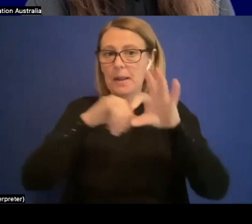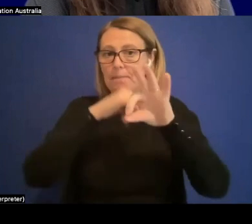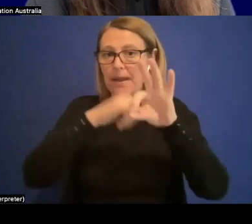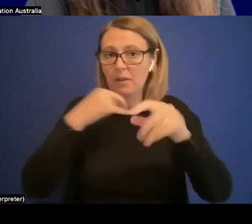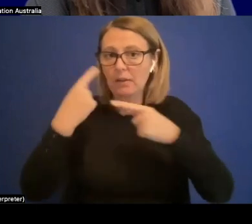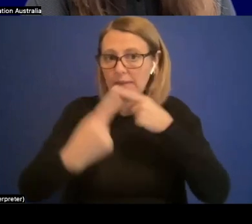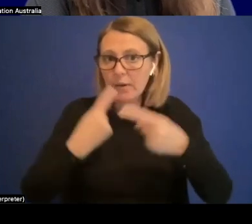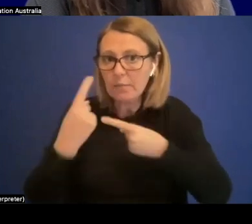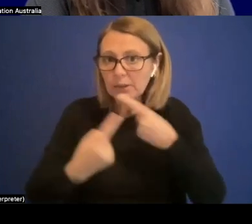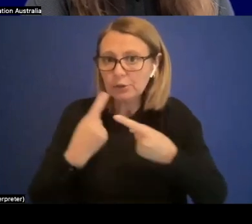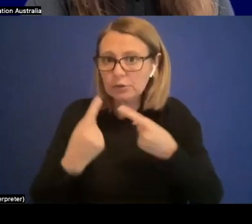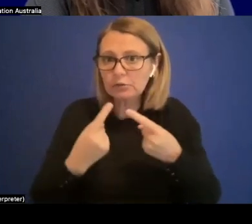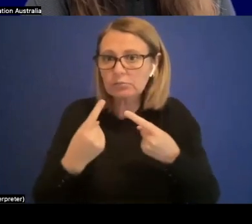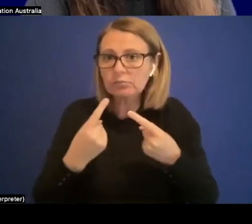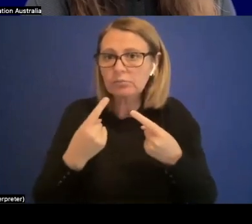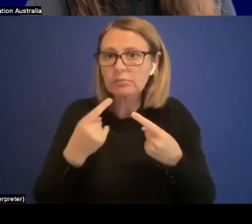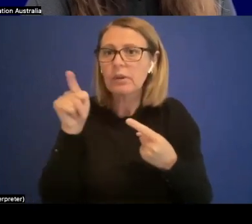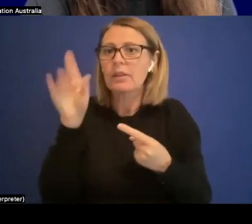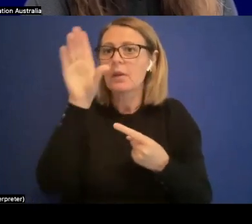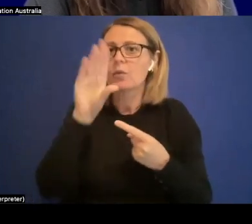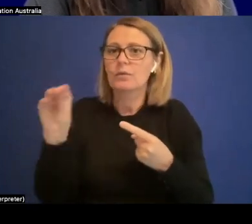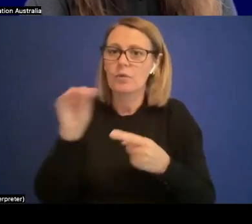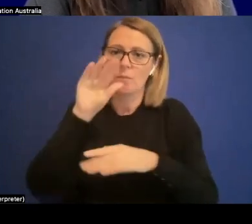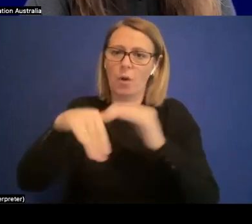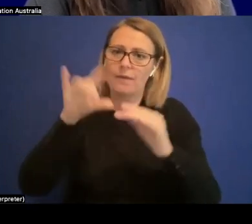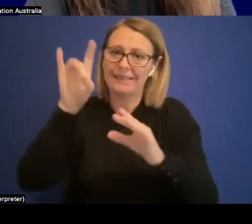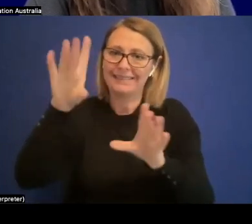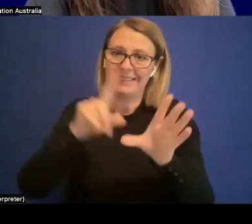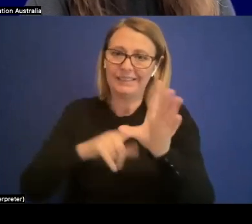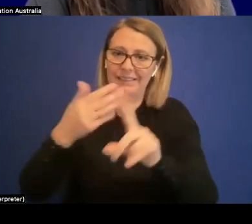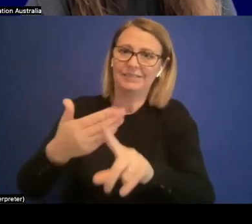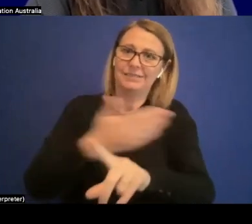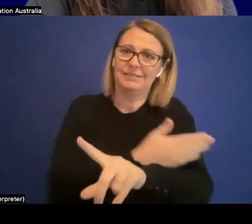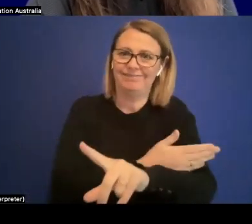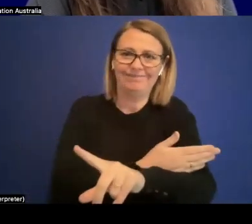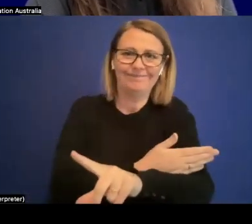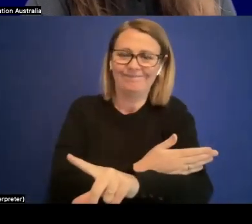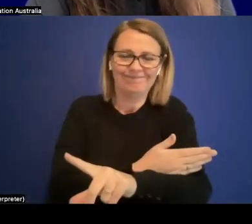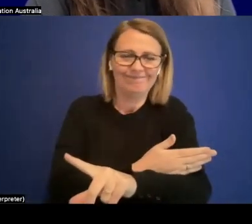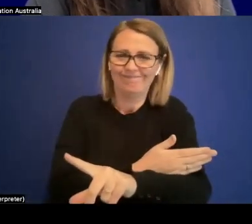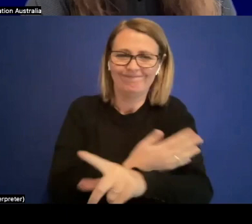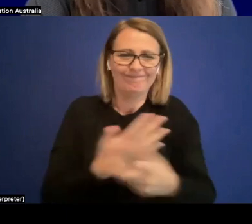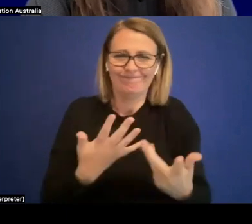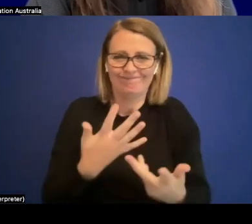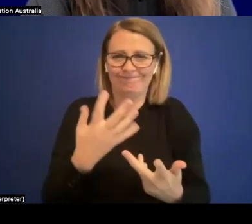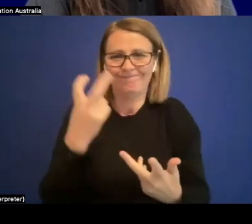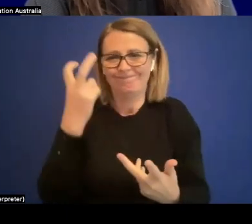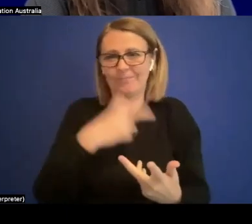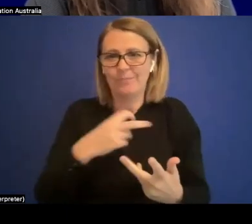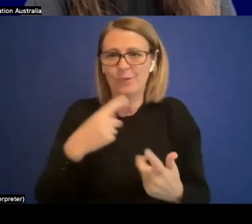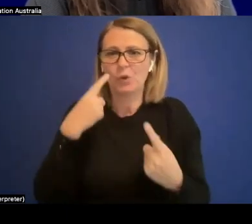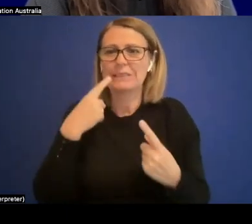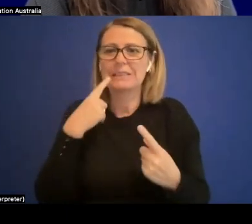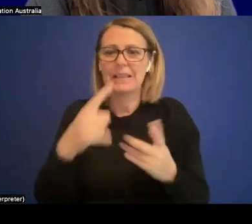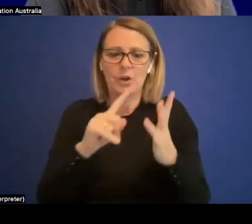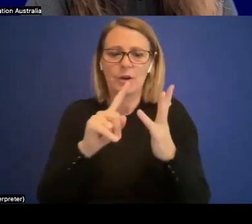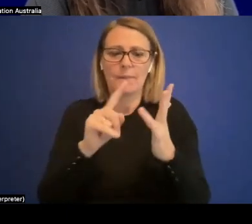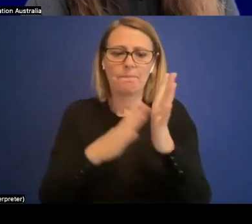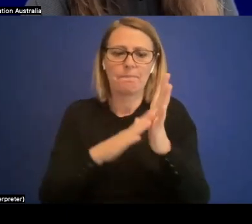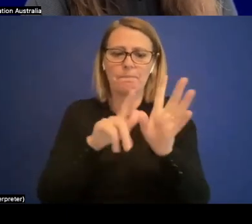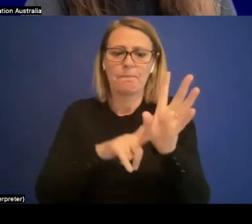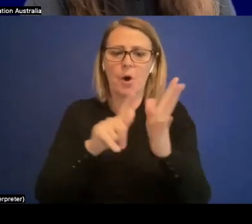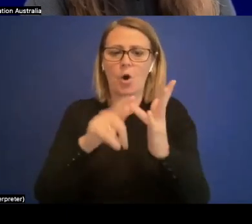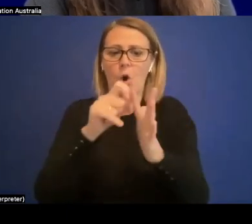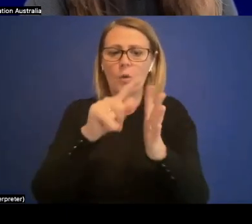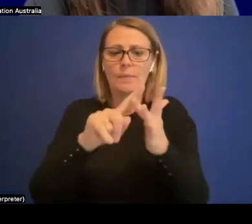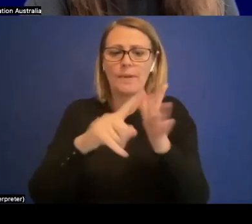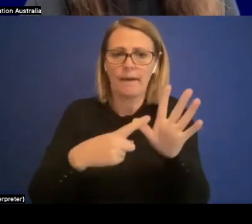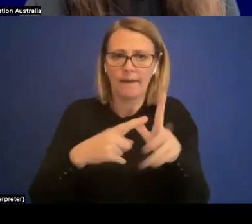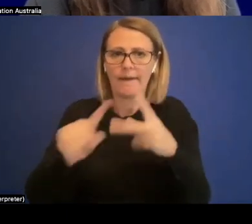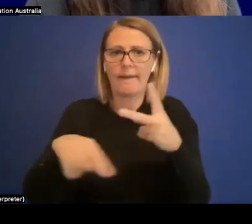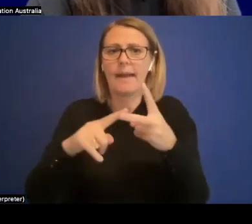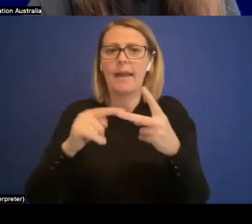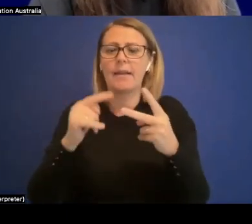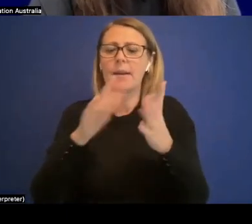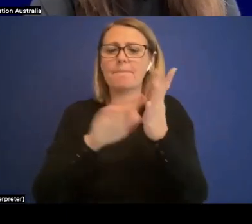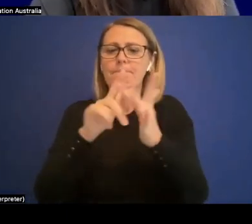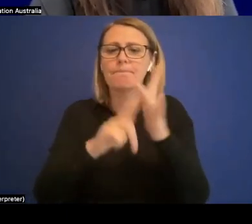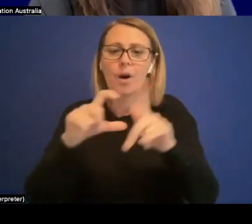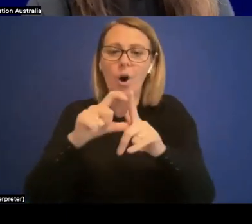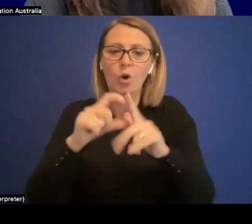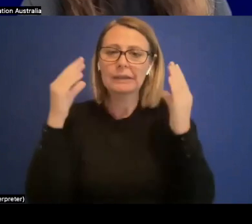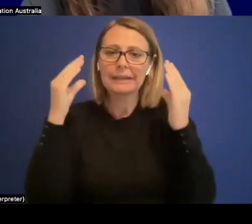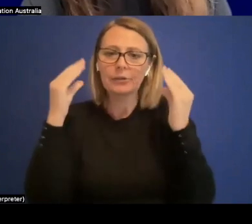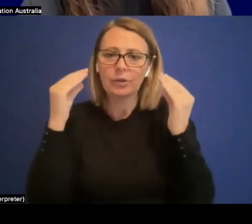was from over ten years prior and it noted myopia and a mild hearing loss. So,